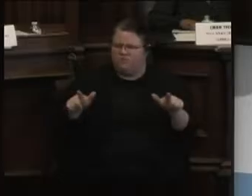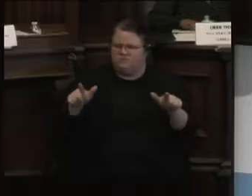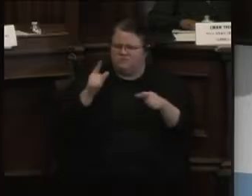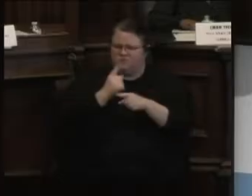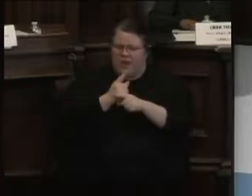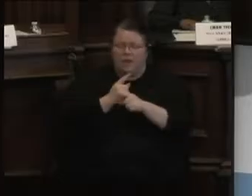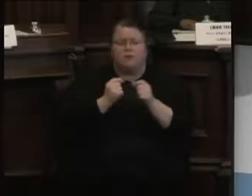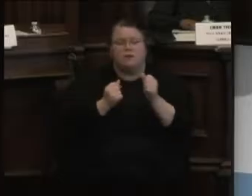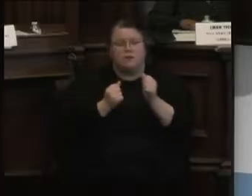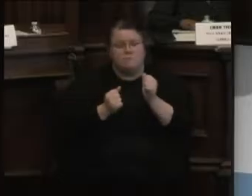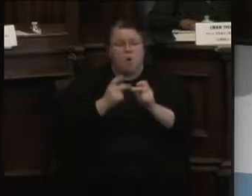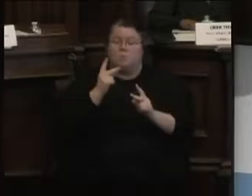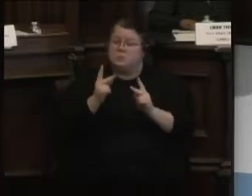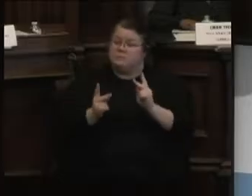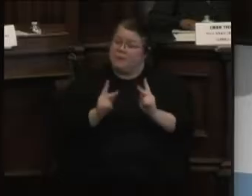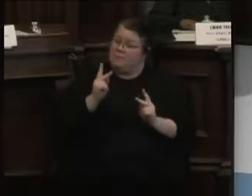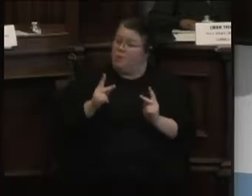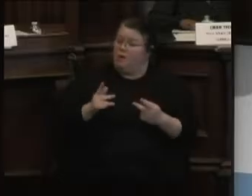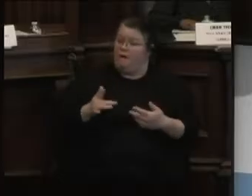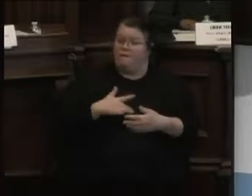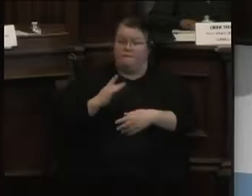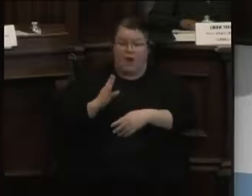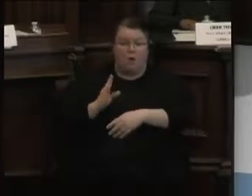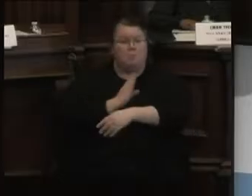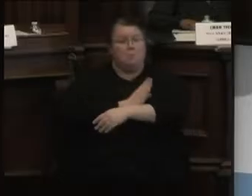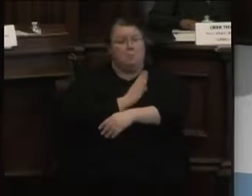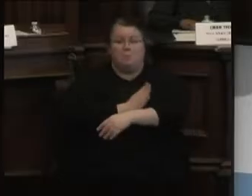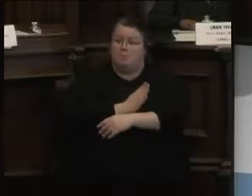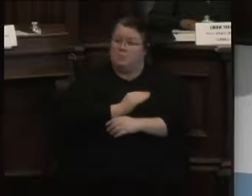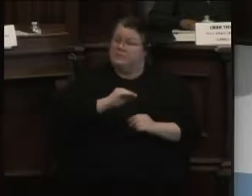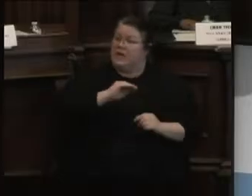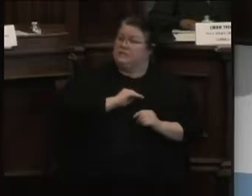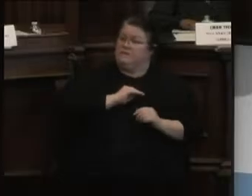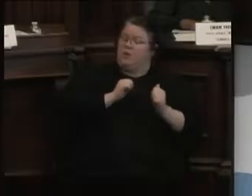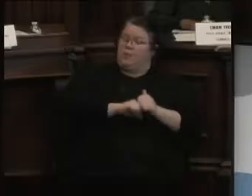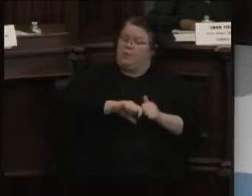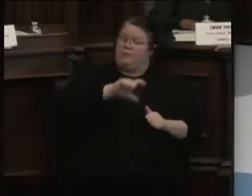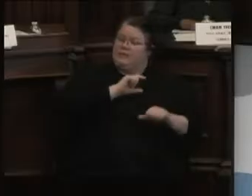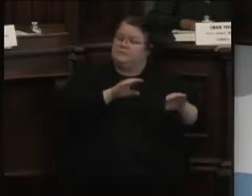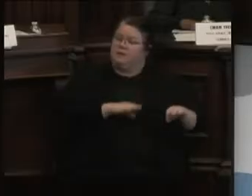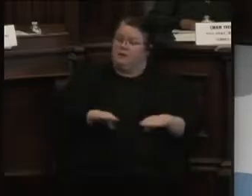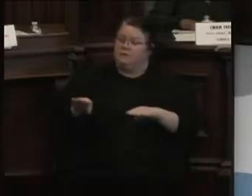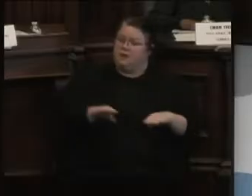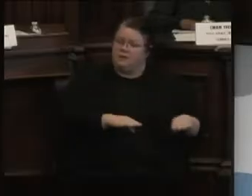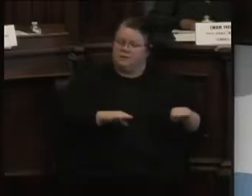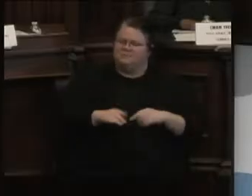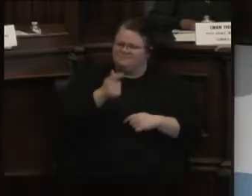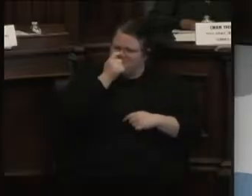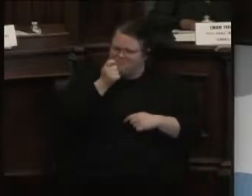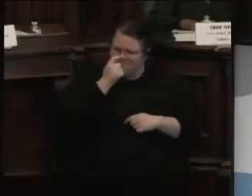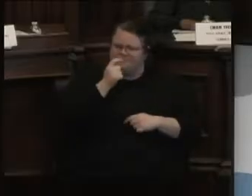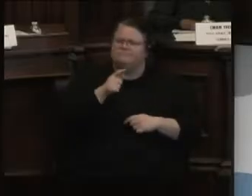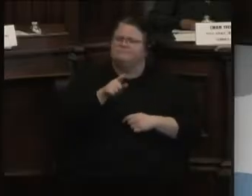learned when we were doing the surveys that multiple languages, a lot of the people were fairly